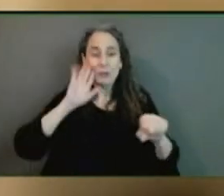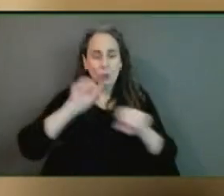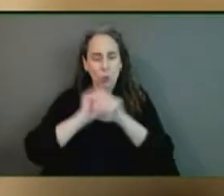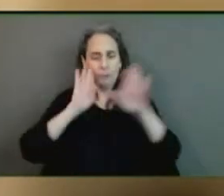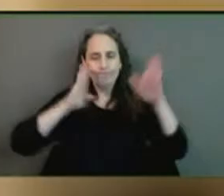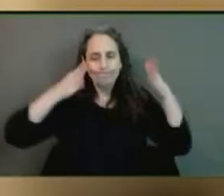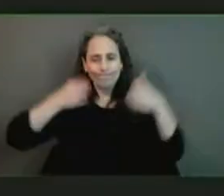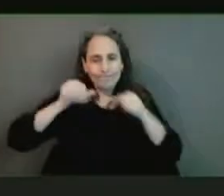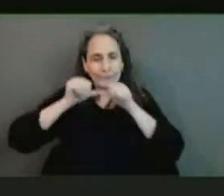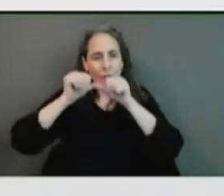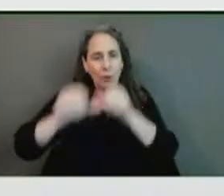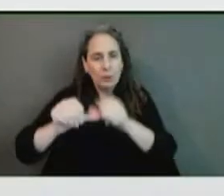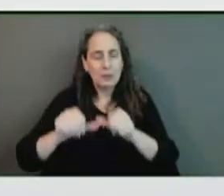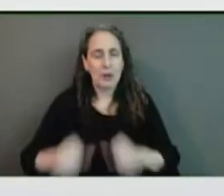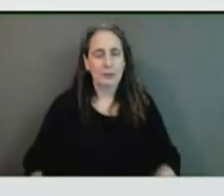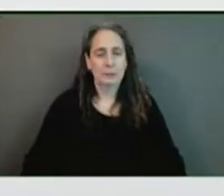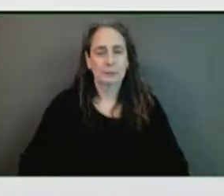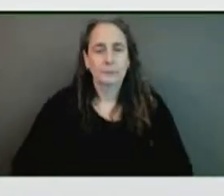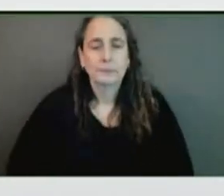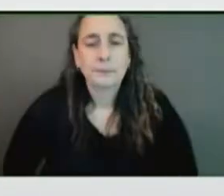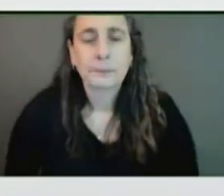And that is the work that we've